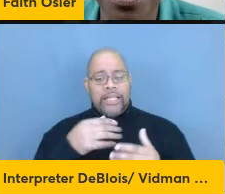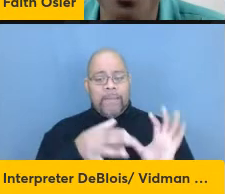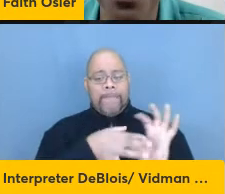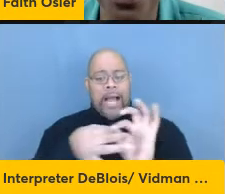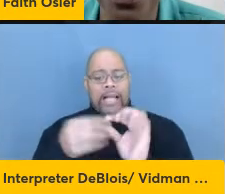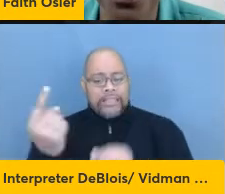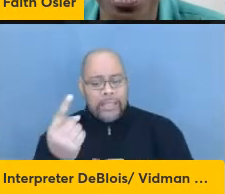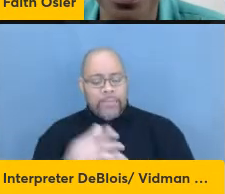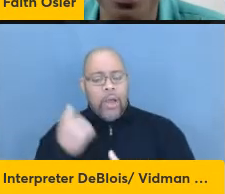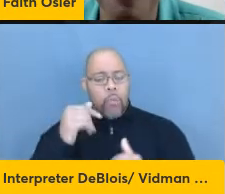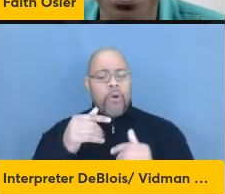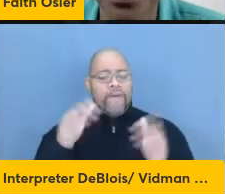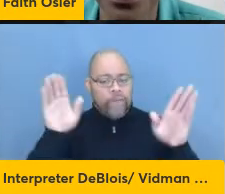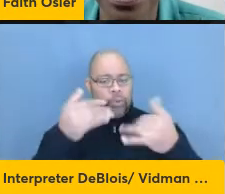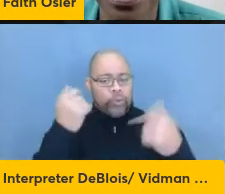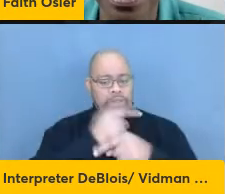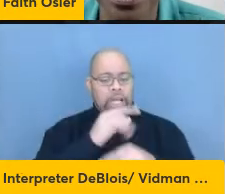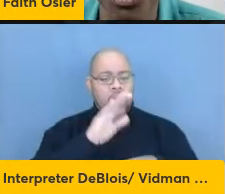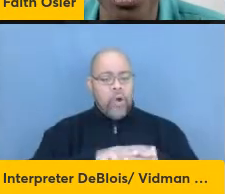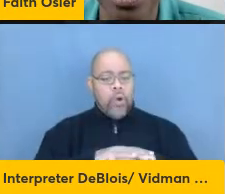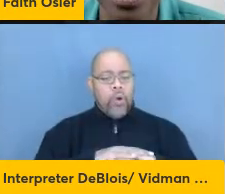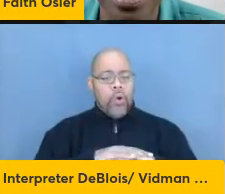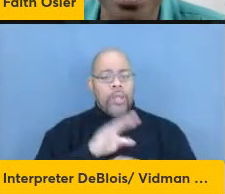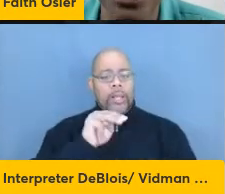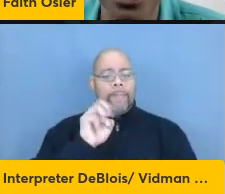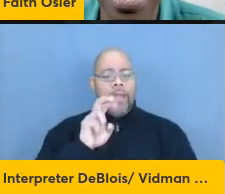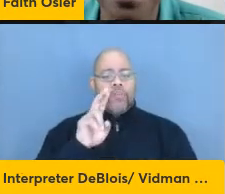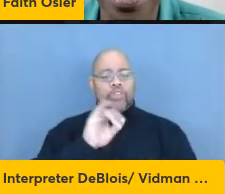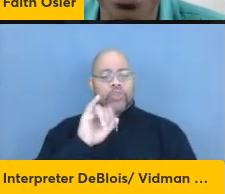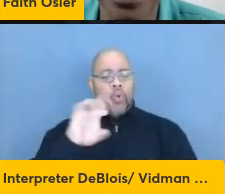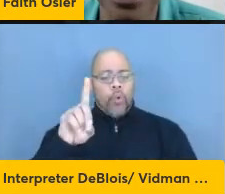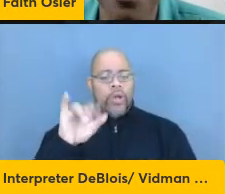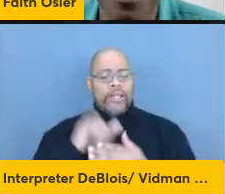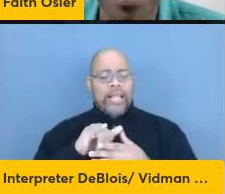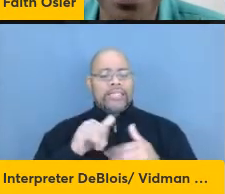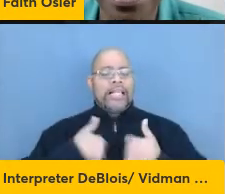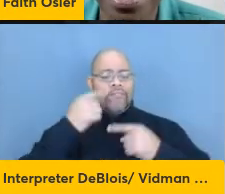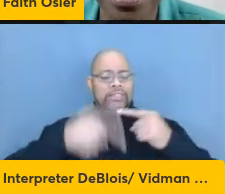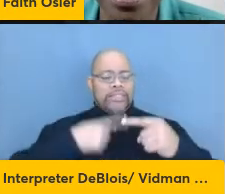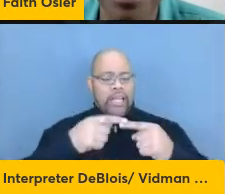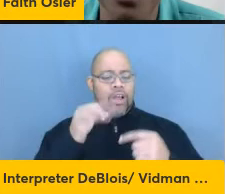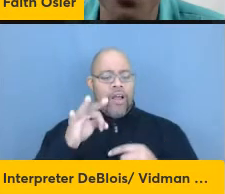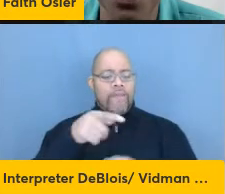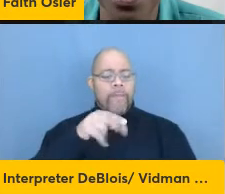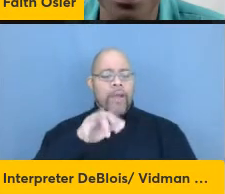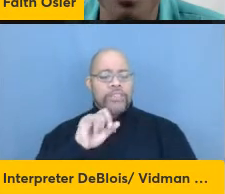I'm going to focus today on the merozoite stage. That's the whole lifecycle of a parasite, I'm going to focus on the